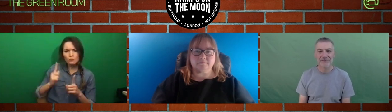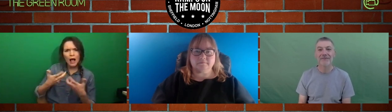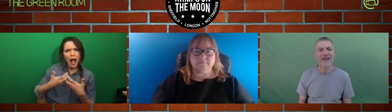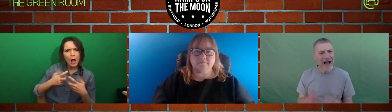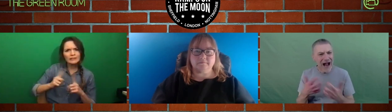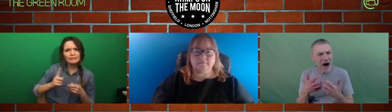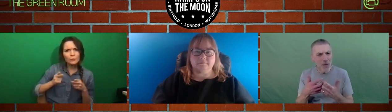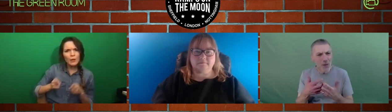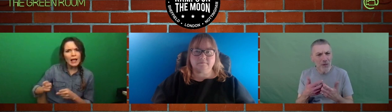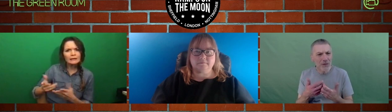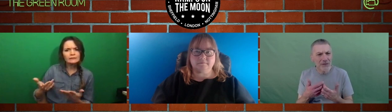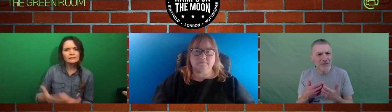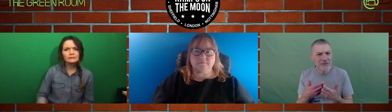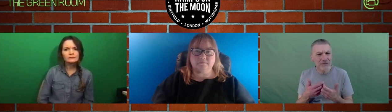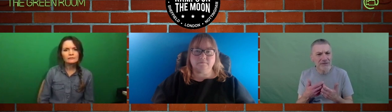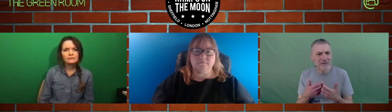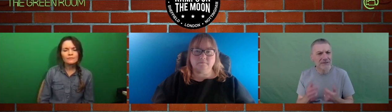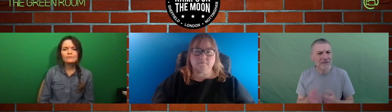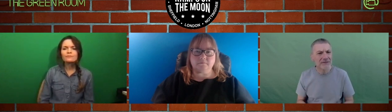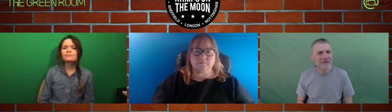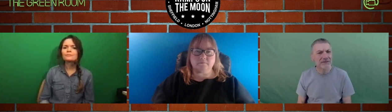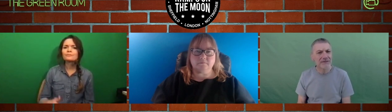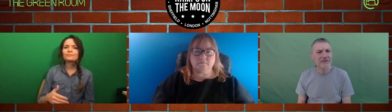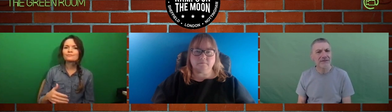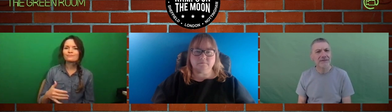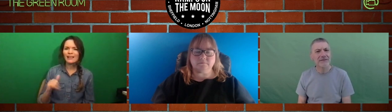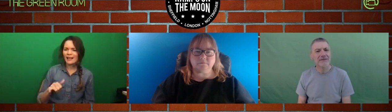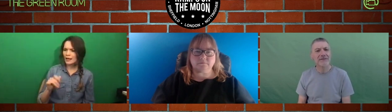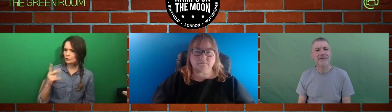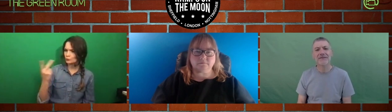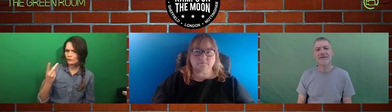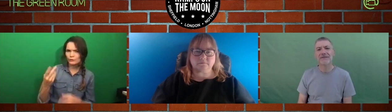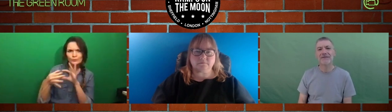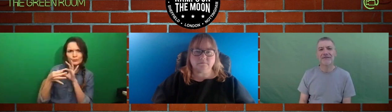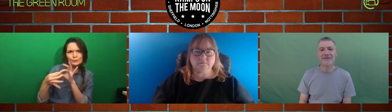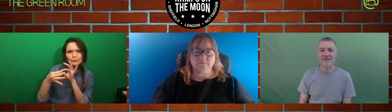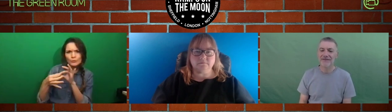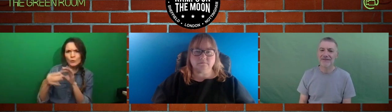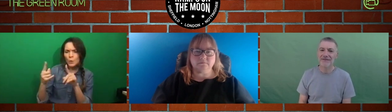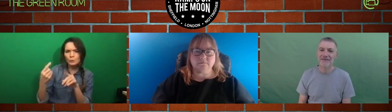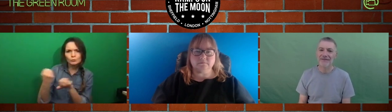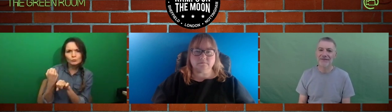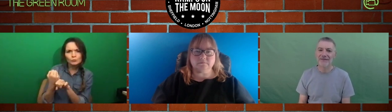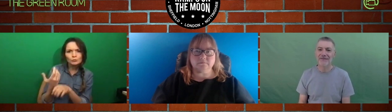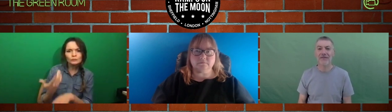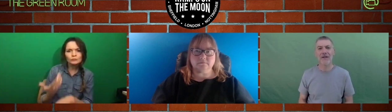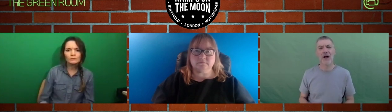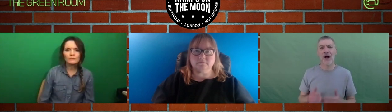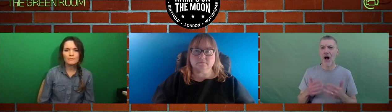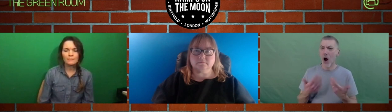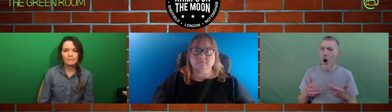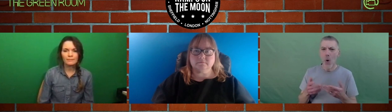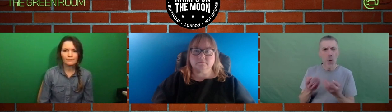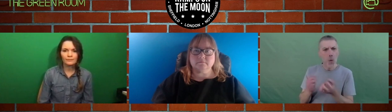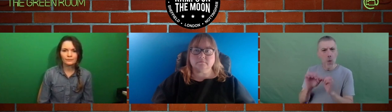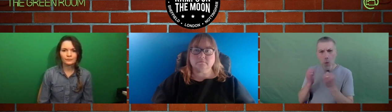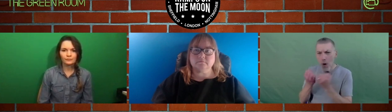Yeah, what kind of things did you do together? We do voice work together and warm